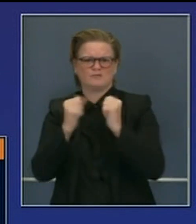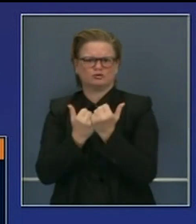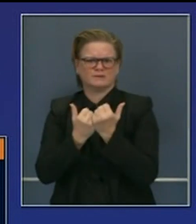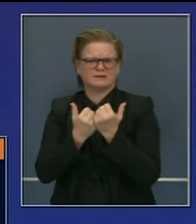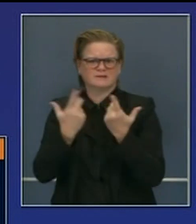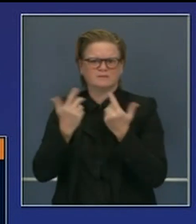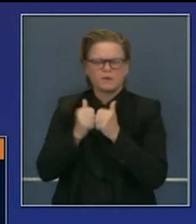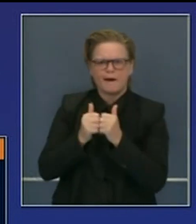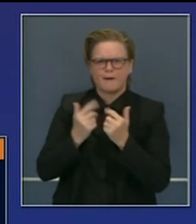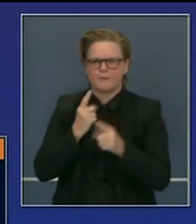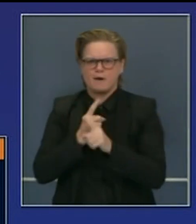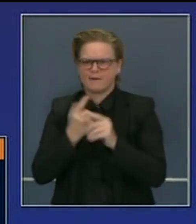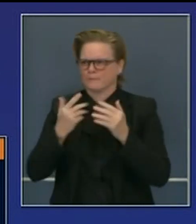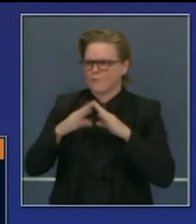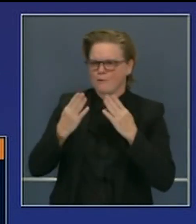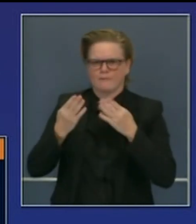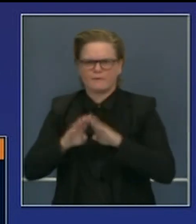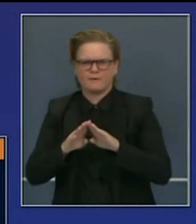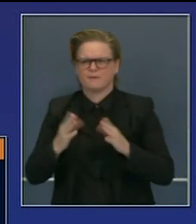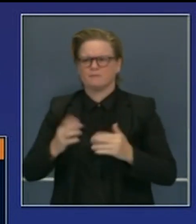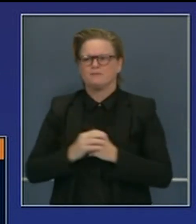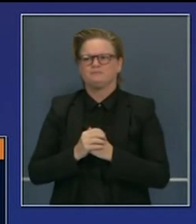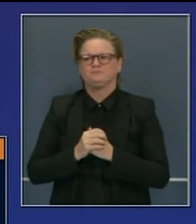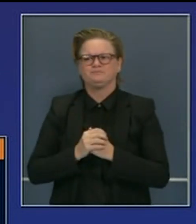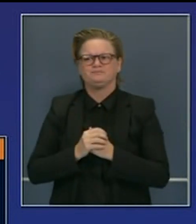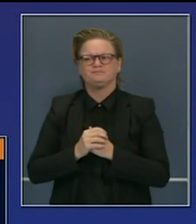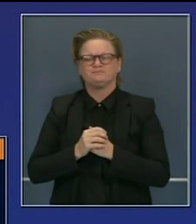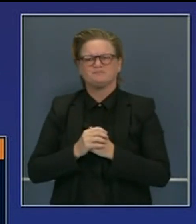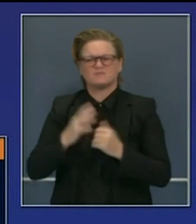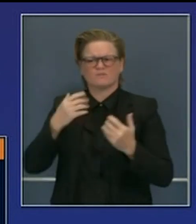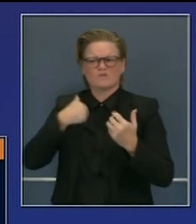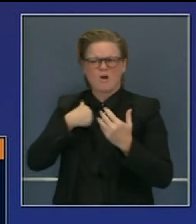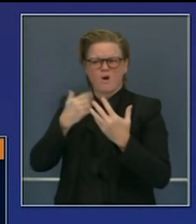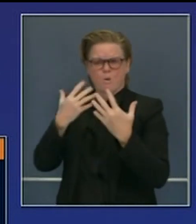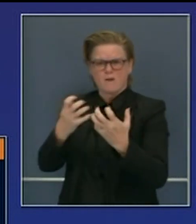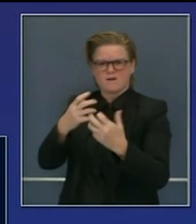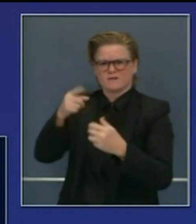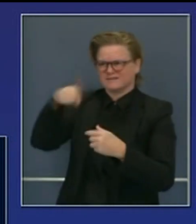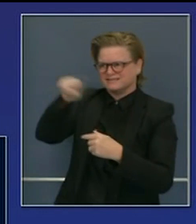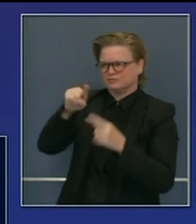INCREDIBLE LEADERSHIP, INCREDIBLE LEADERSHIP OF THE BOARD OF DIRECTORS AND HIS TEAM. I KNOW HOW CHALLENGING THIS IS AND WANT TO THANK THEM FOR